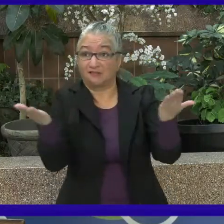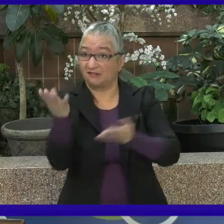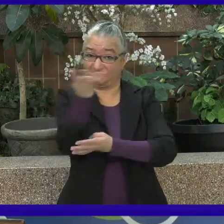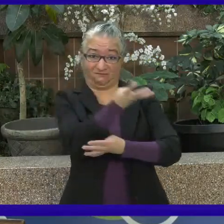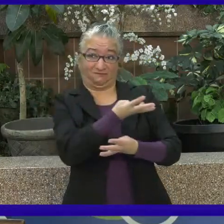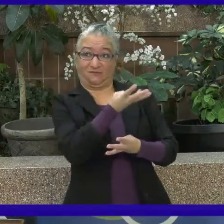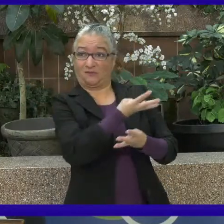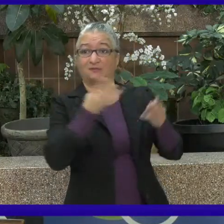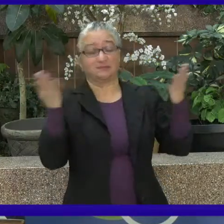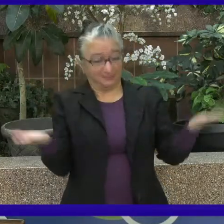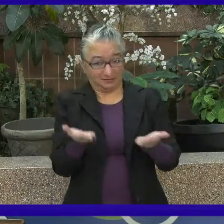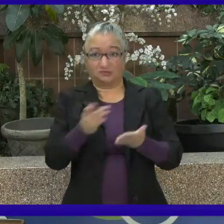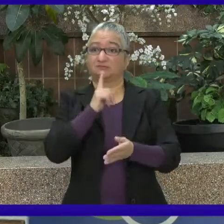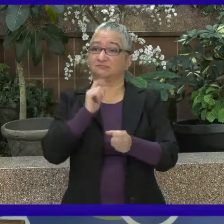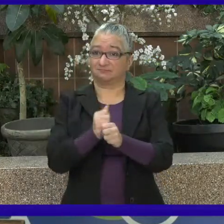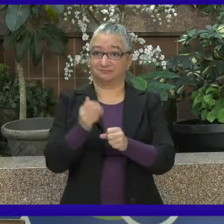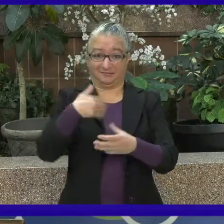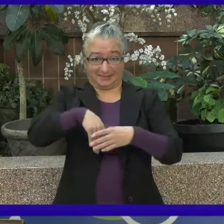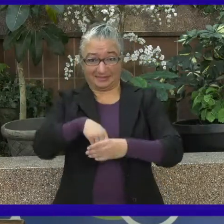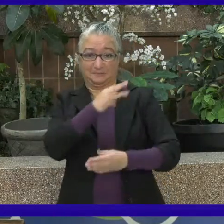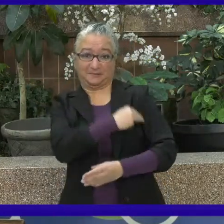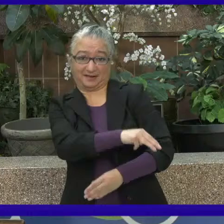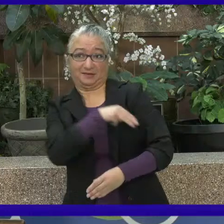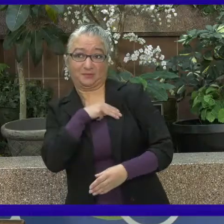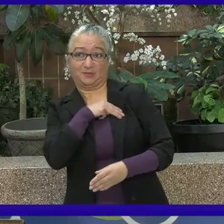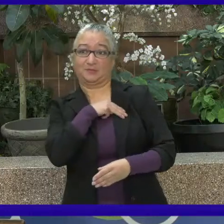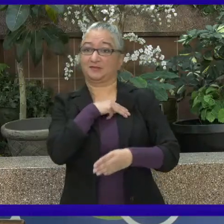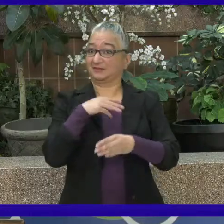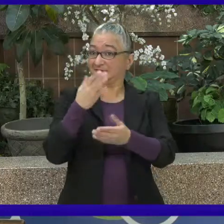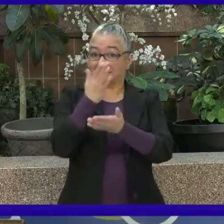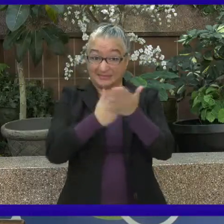them have more than one degree from here so i want to encourage all manitobans to get more than one